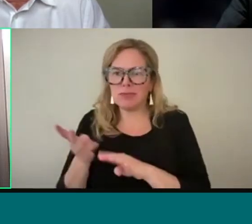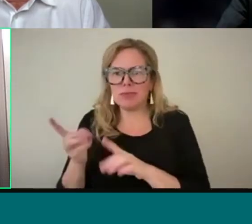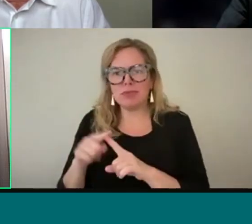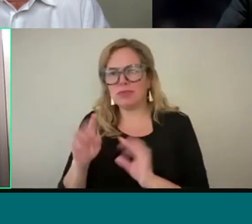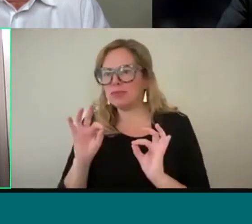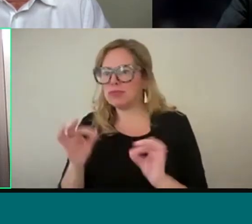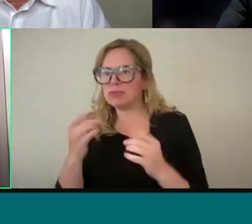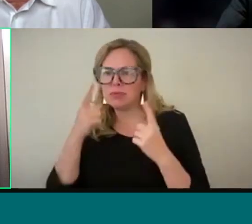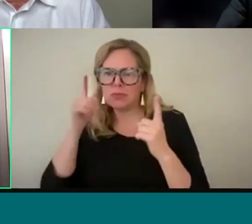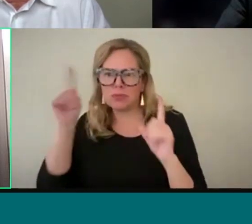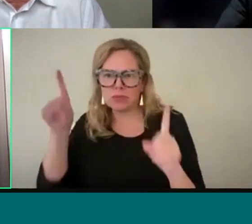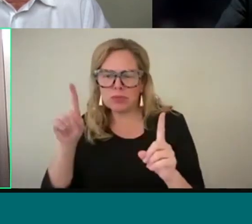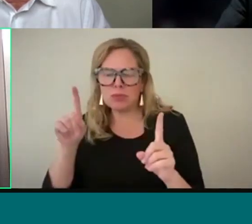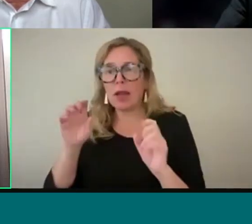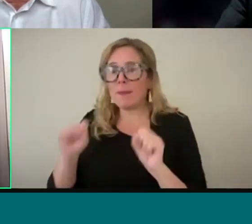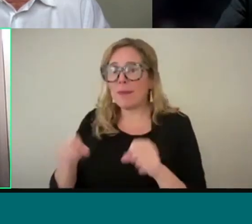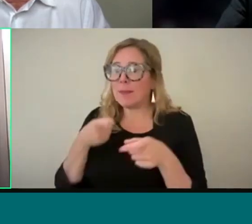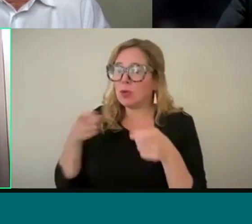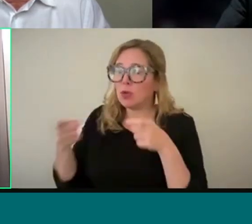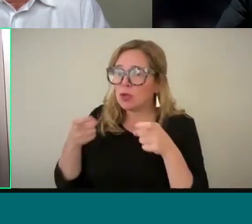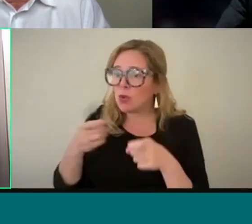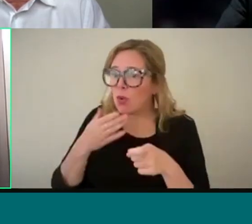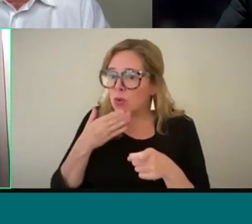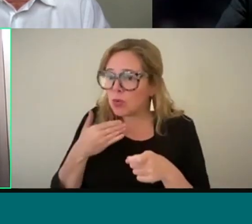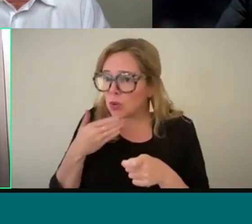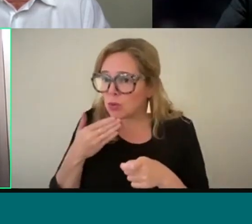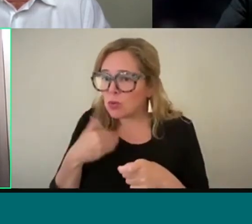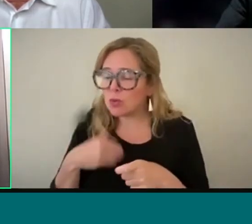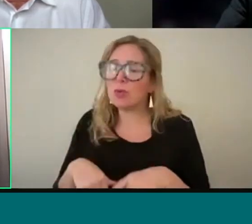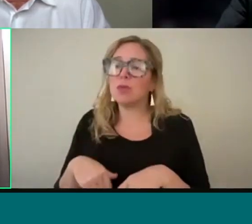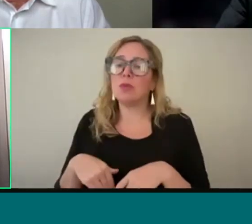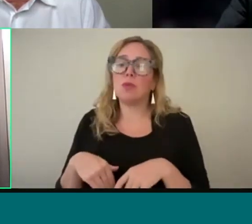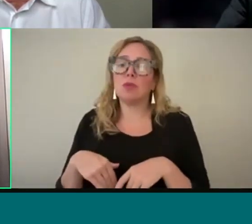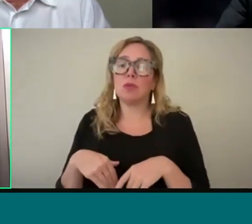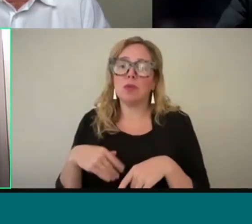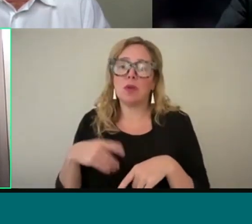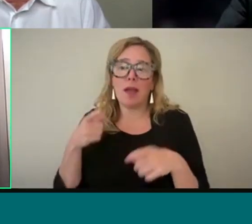glycemic control or glucose control. Again, that was a decade ago. Things